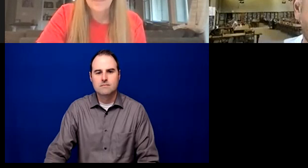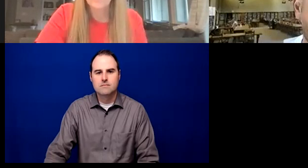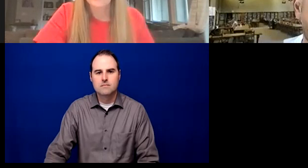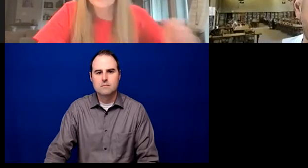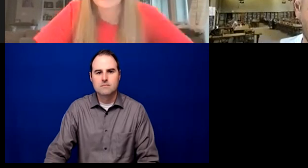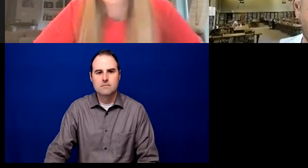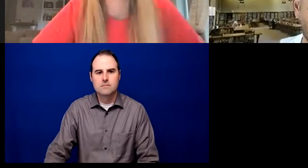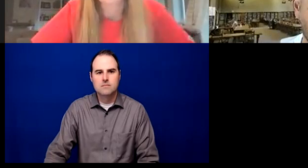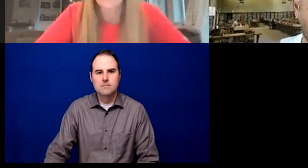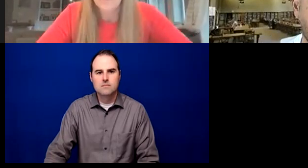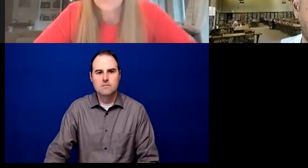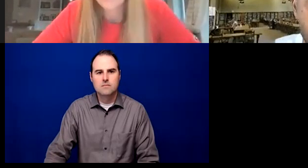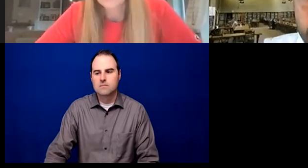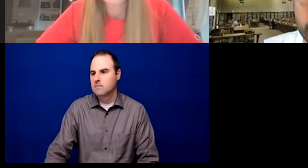how did the how did the discussions